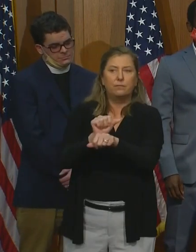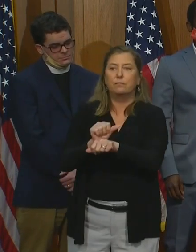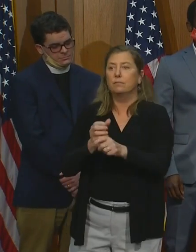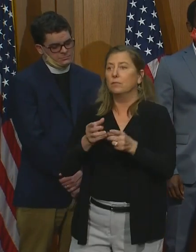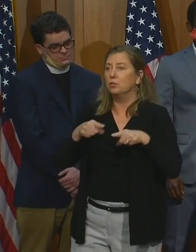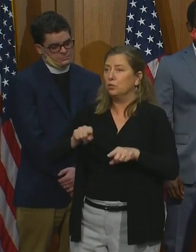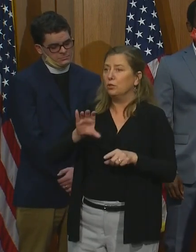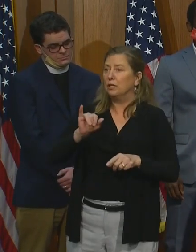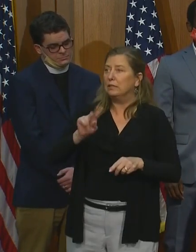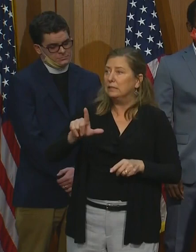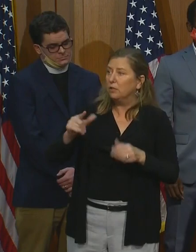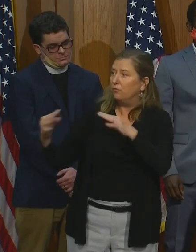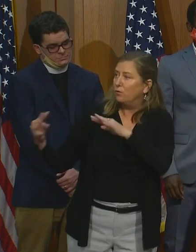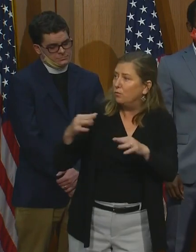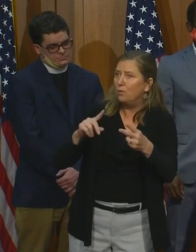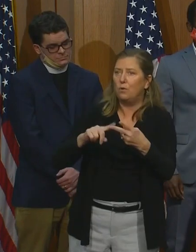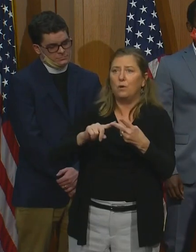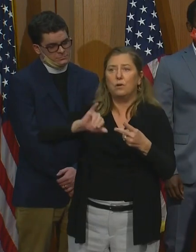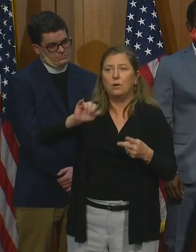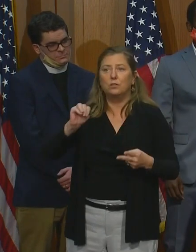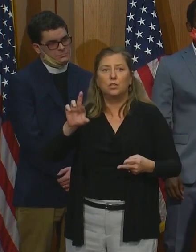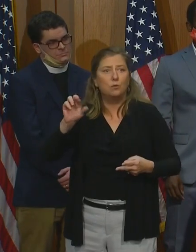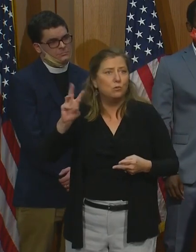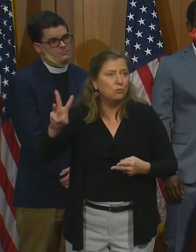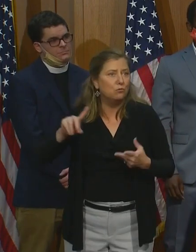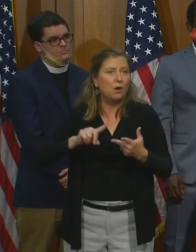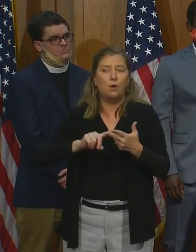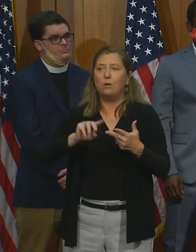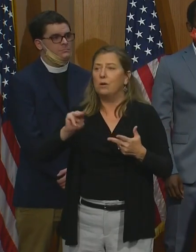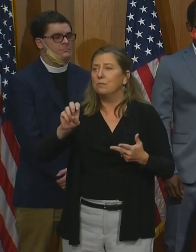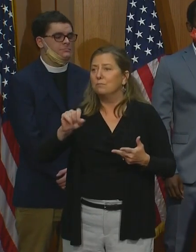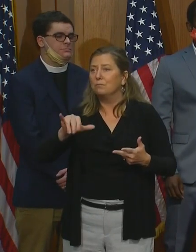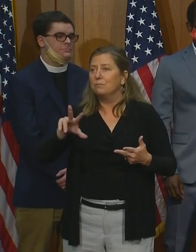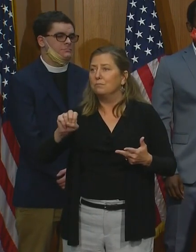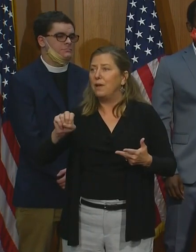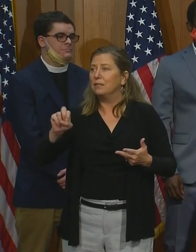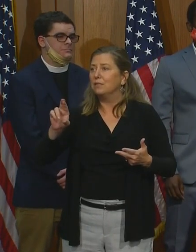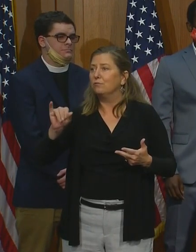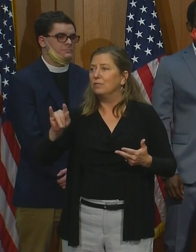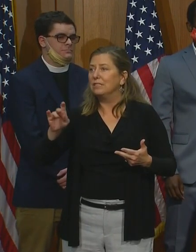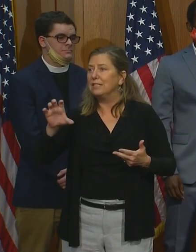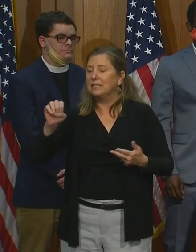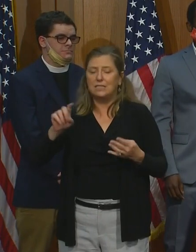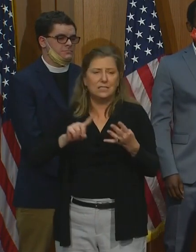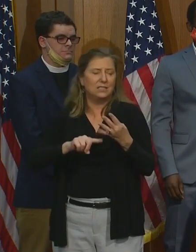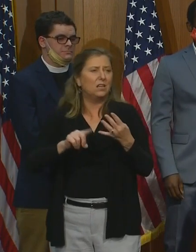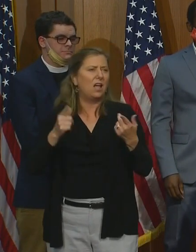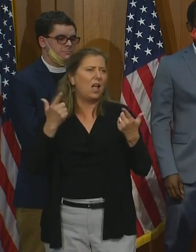THE CIVIL WAR. THROUGH JIM CROW